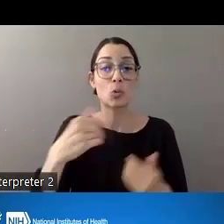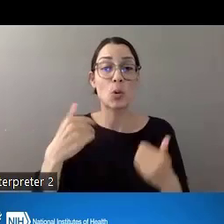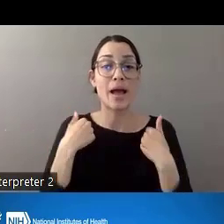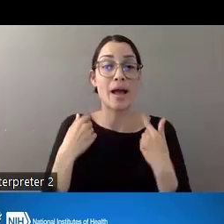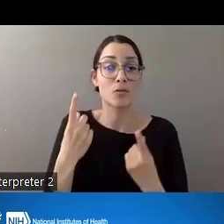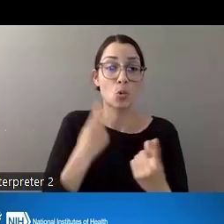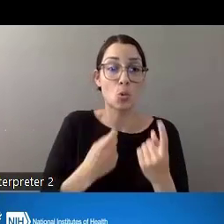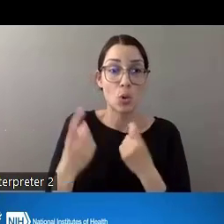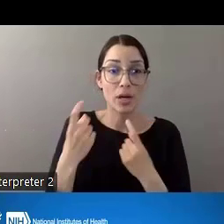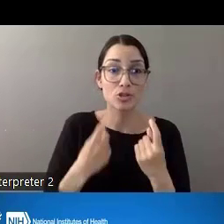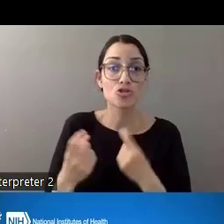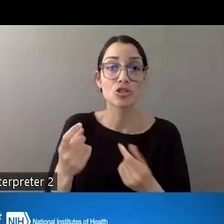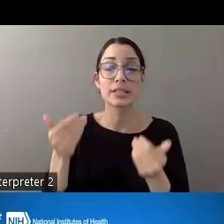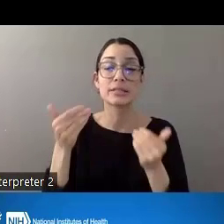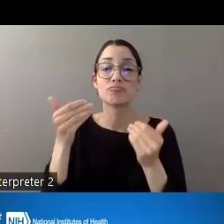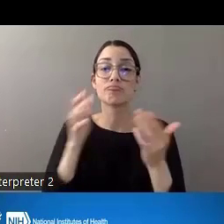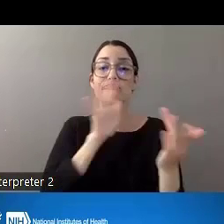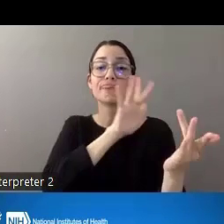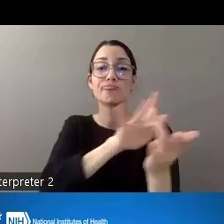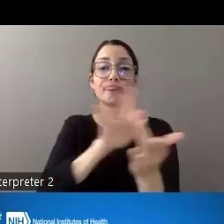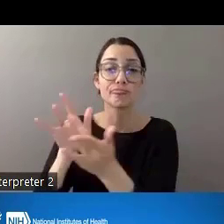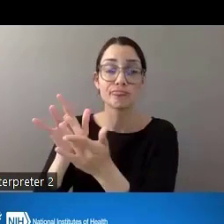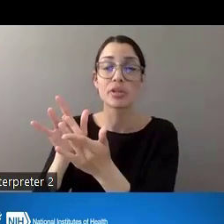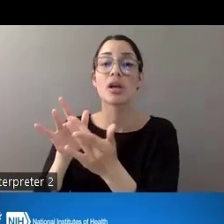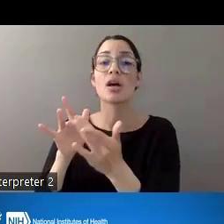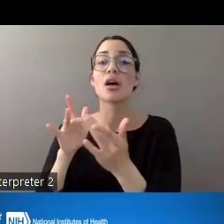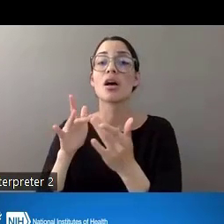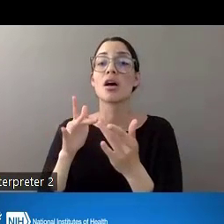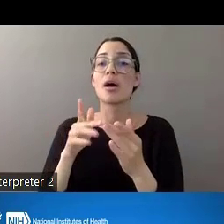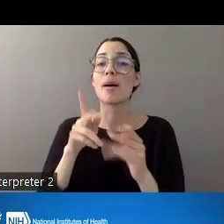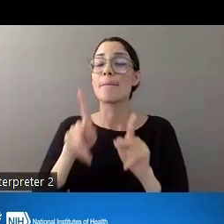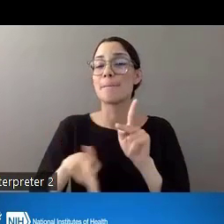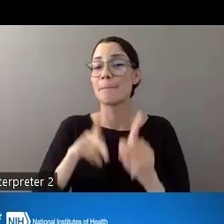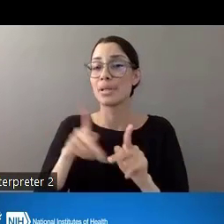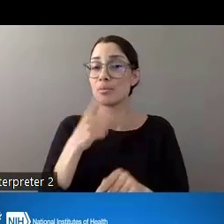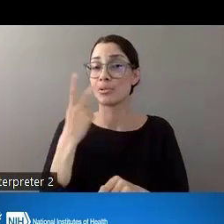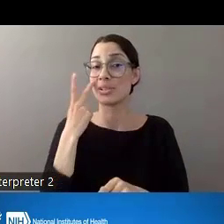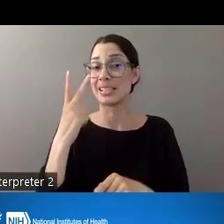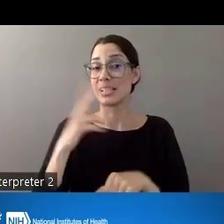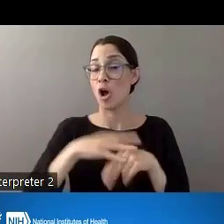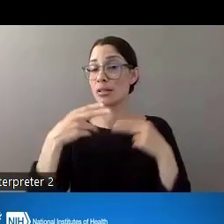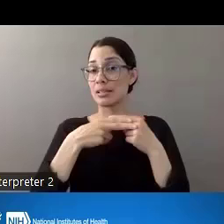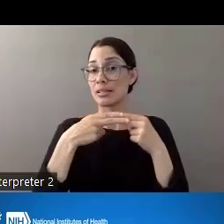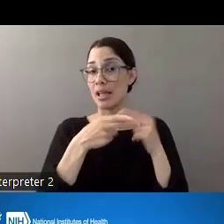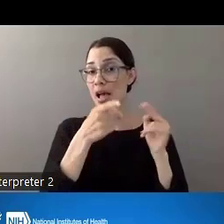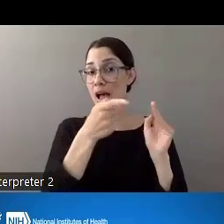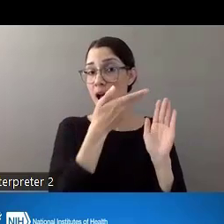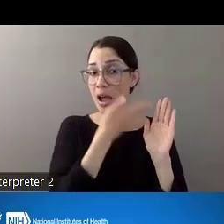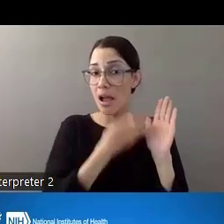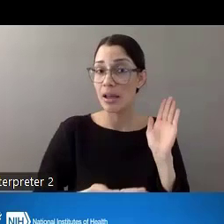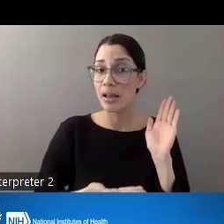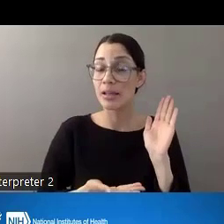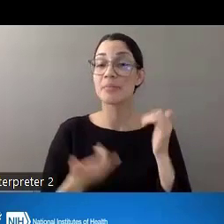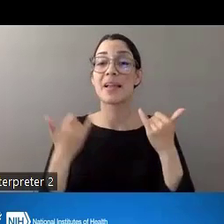to the contacts that are listed on this slide. So now, we will transition to the Q